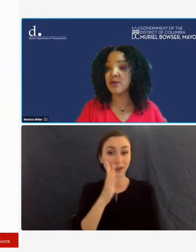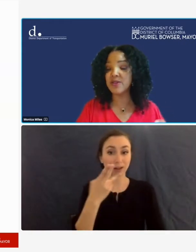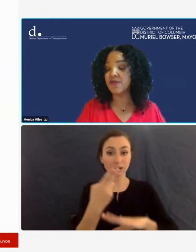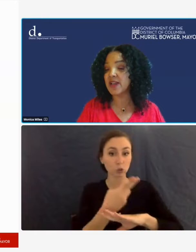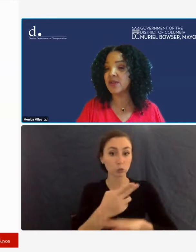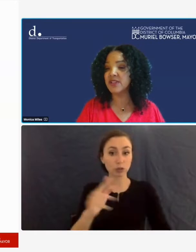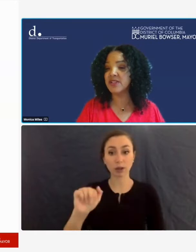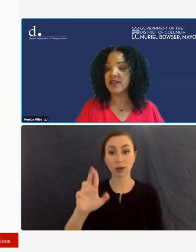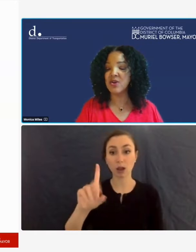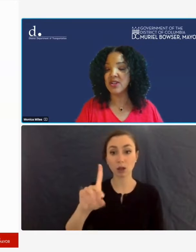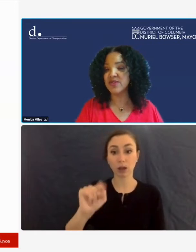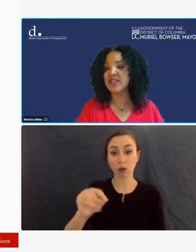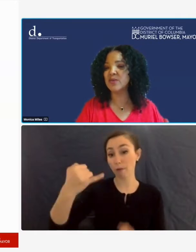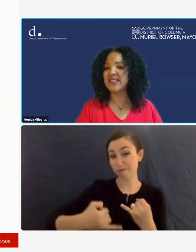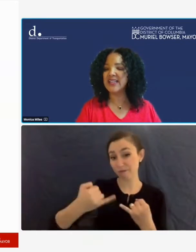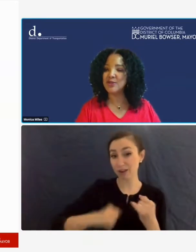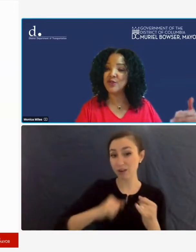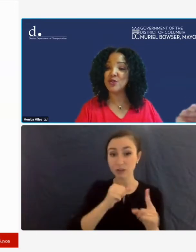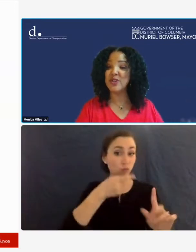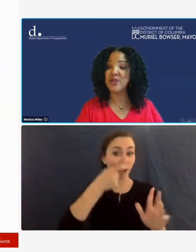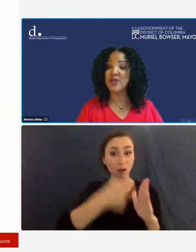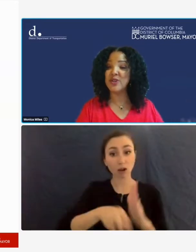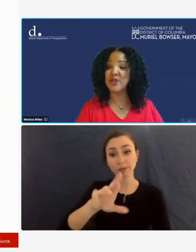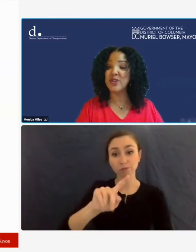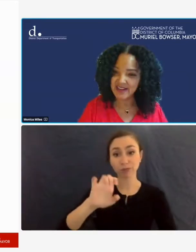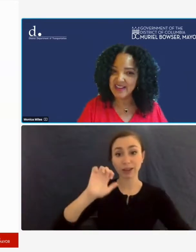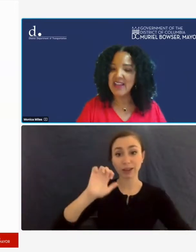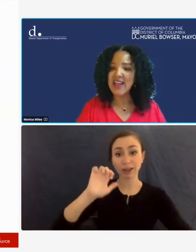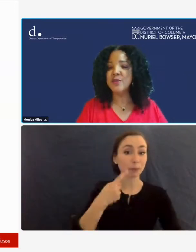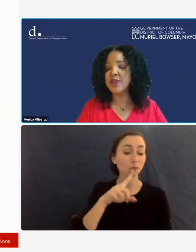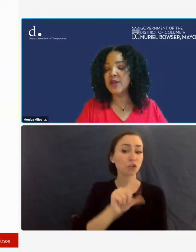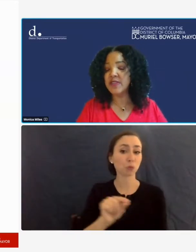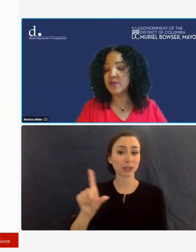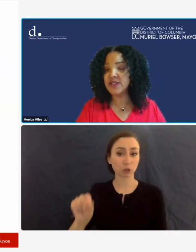final indirect cost rate that was established for 2020 and because and the reason why is